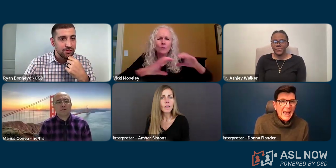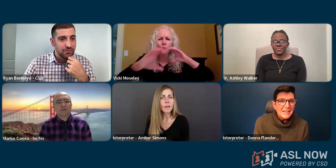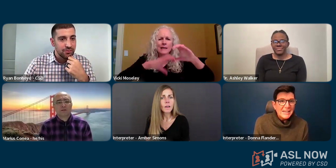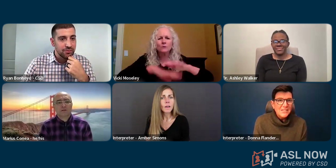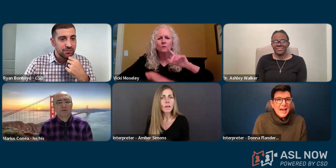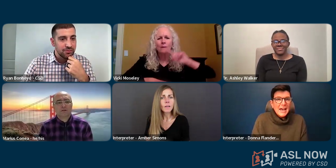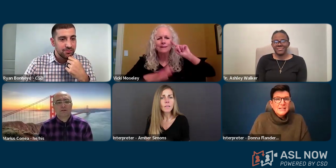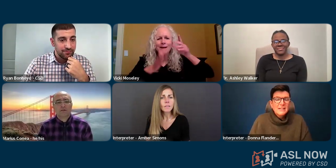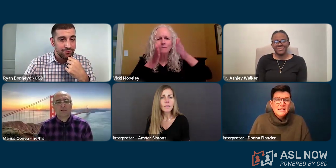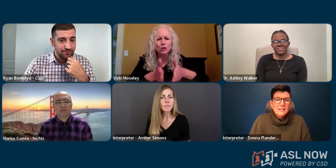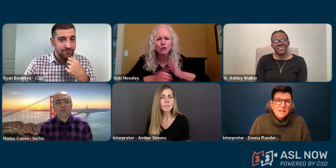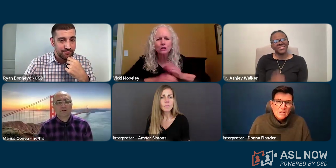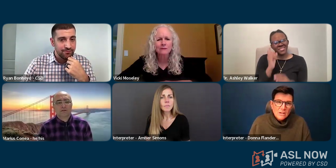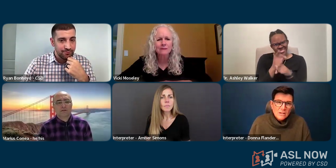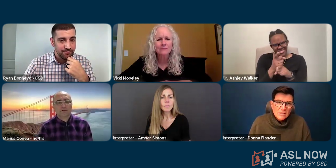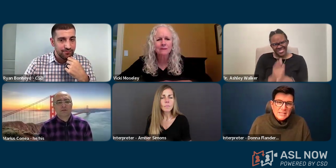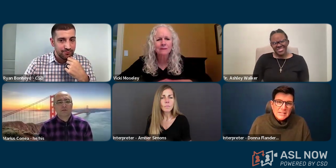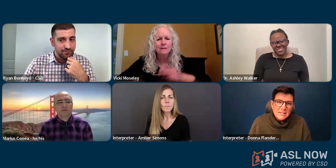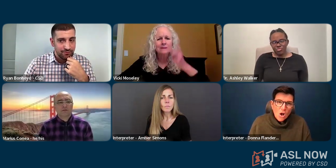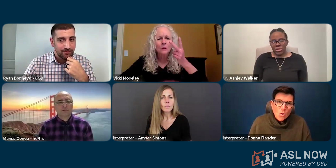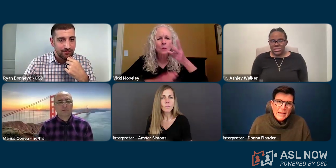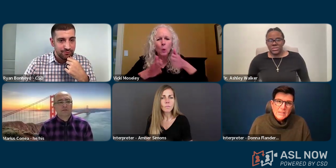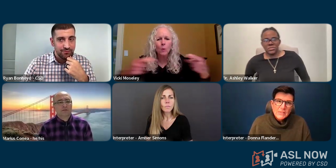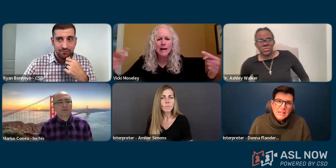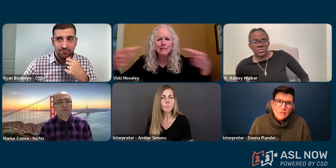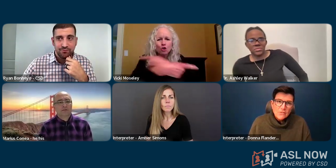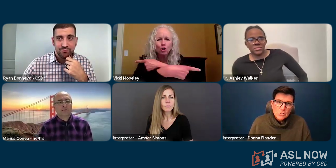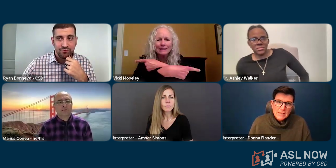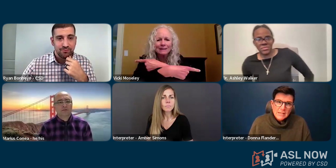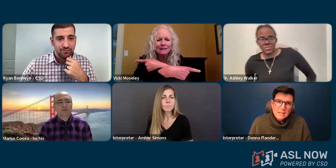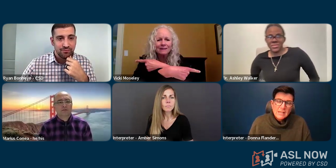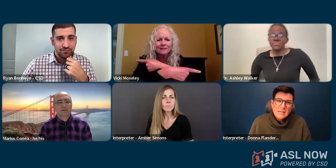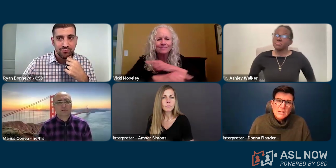Yeah. Added to that. Isn't it always that the deaf person